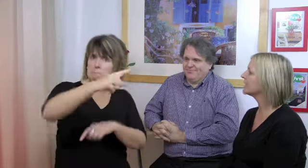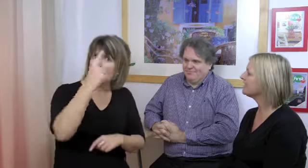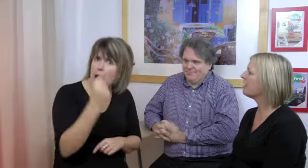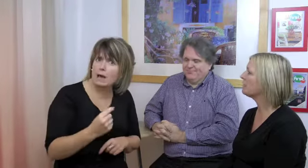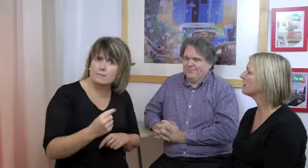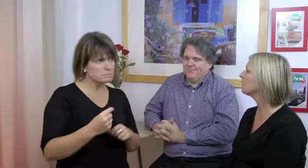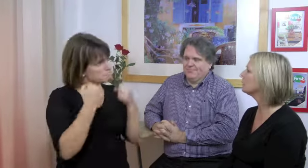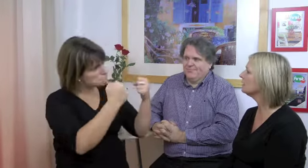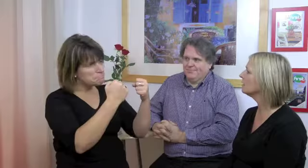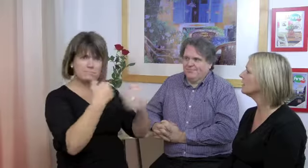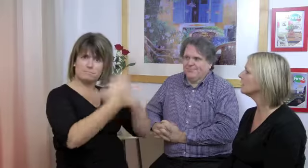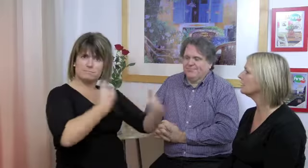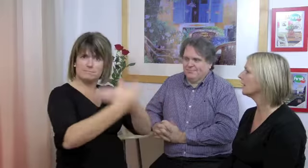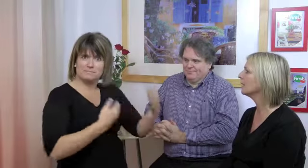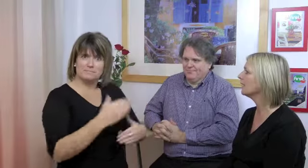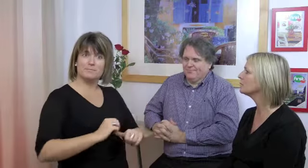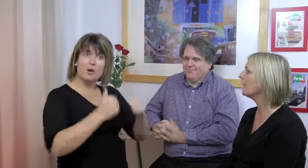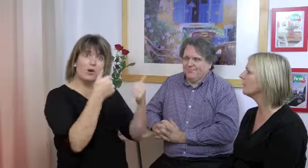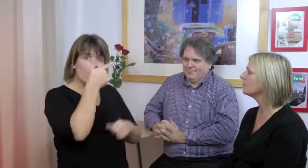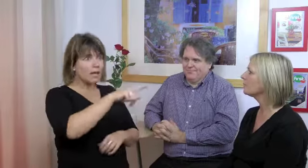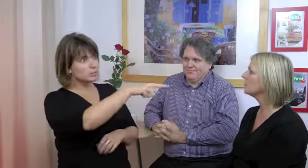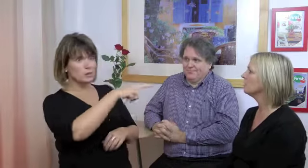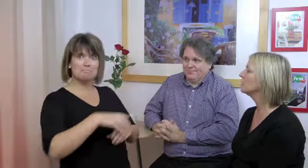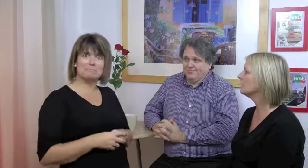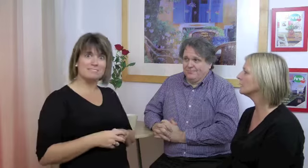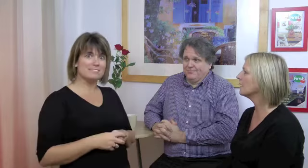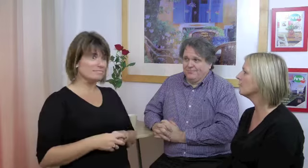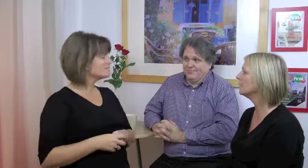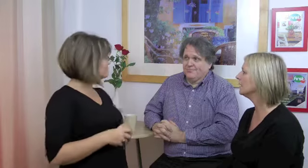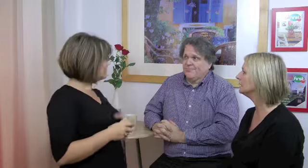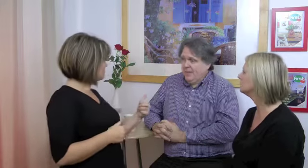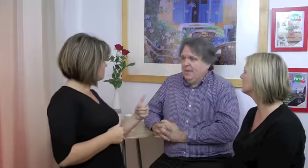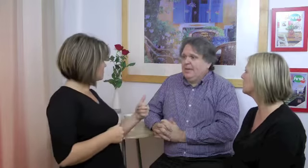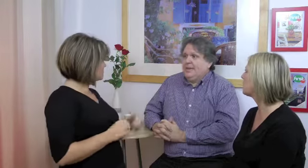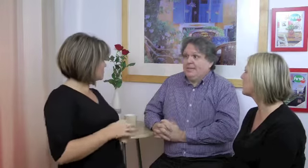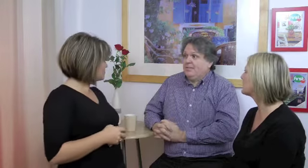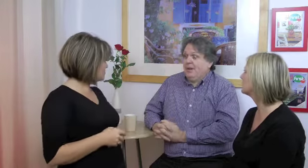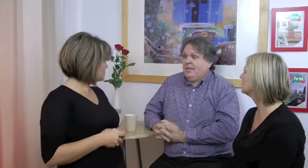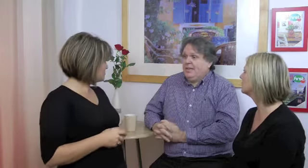can see him and think -- if he can do it, so can I. Good luck to him really.